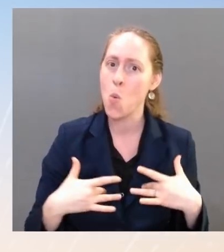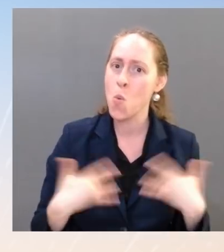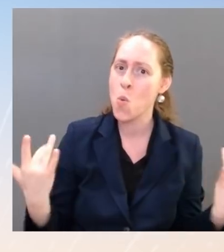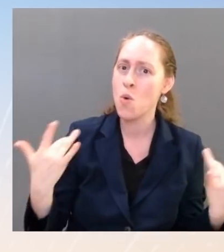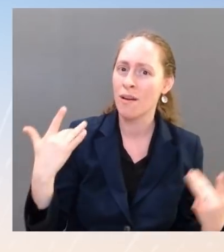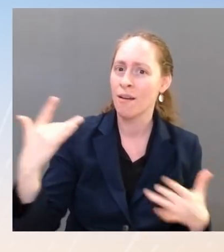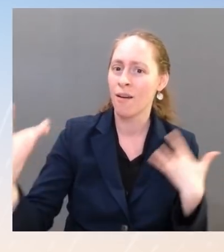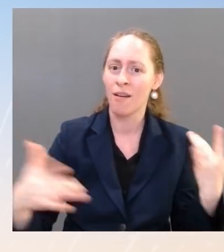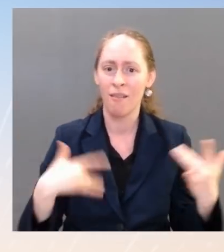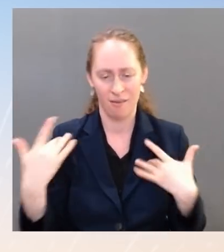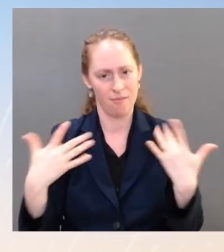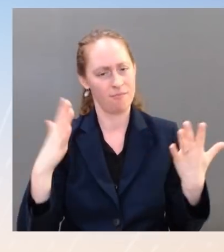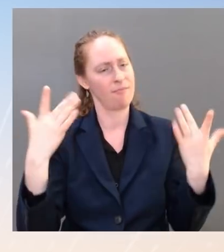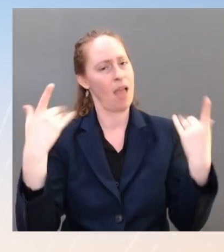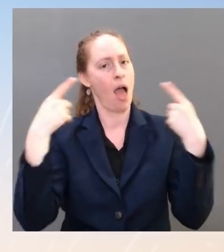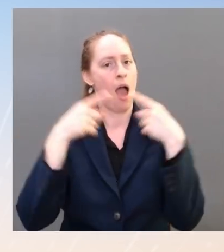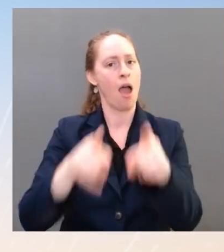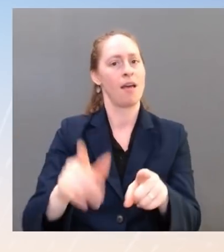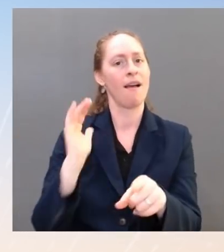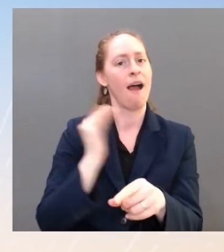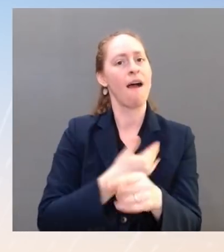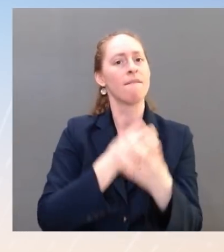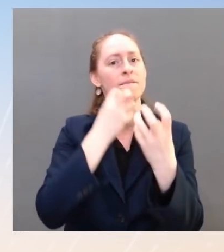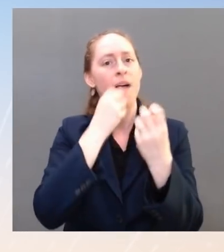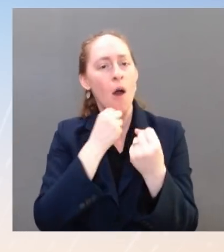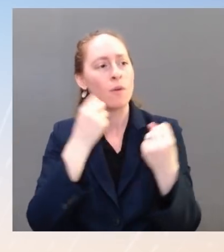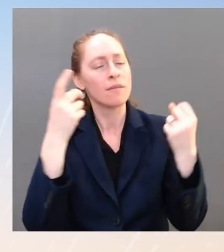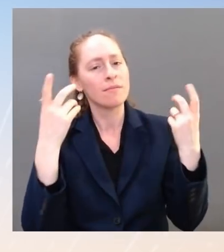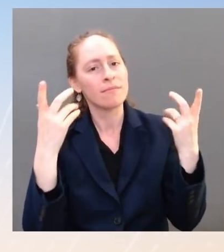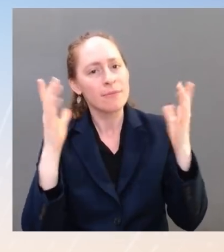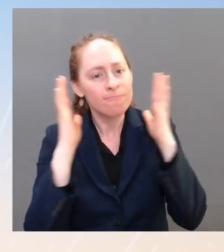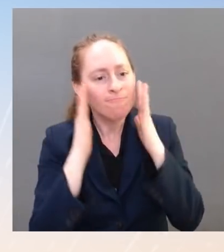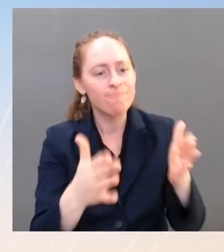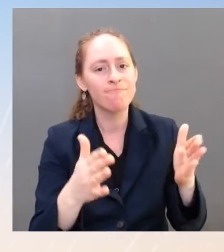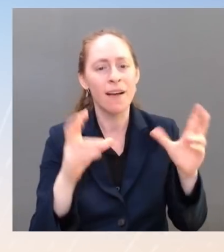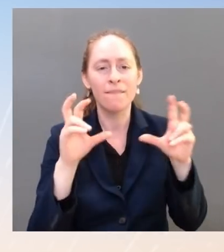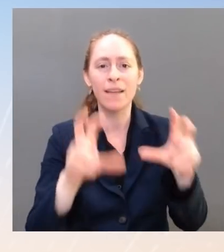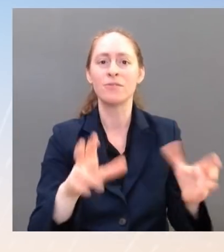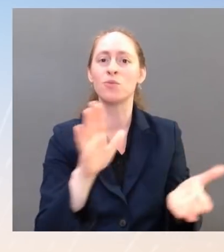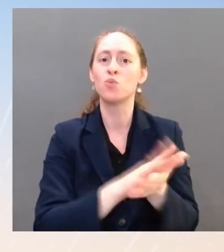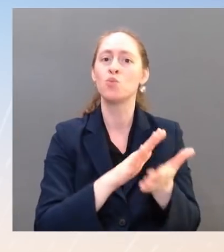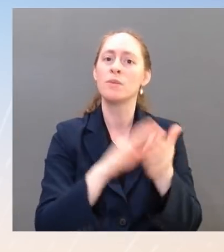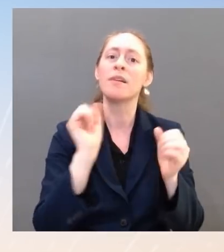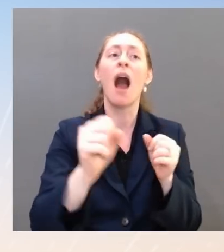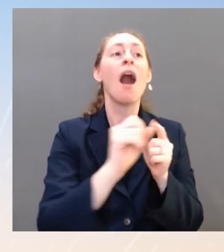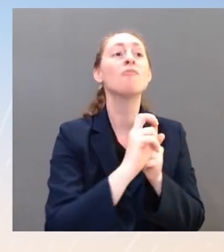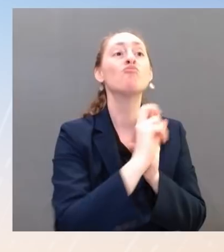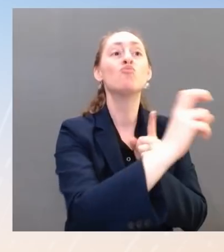but also improving their lives, reducing school, lost days. And also for those school bus drivers,